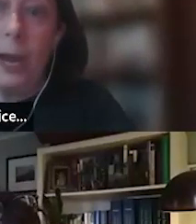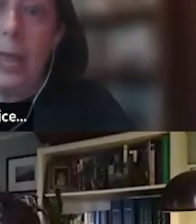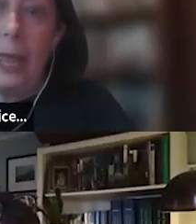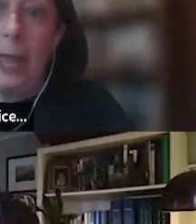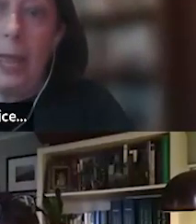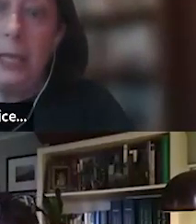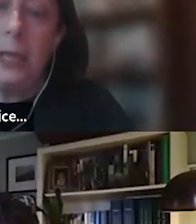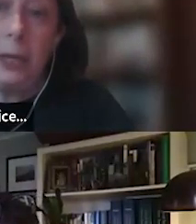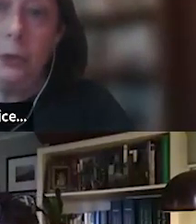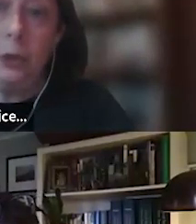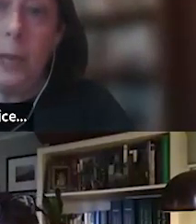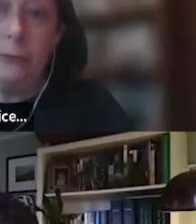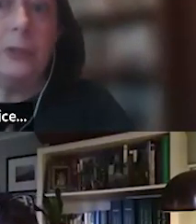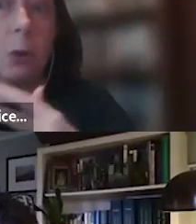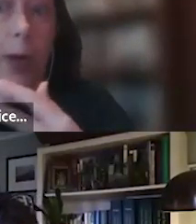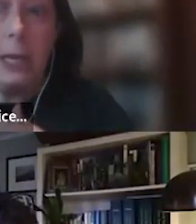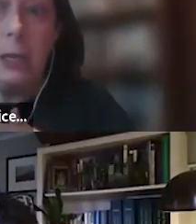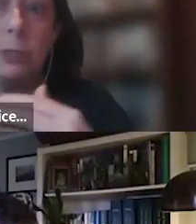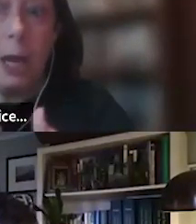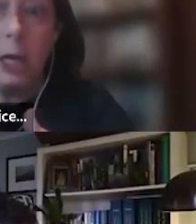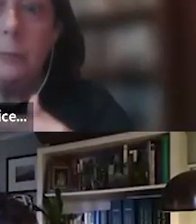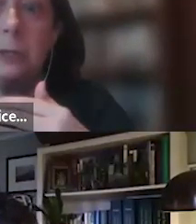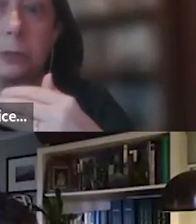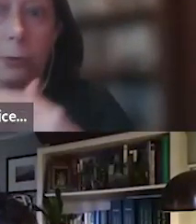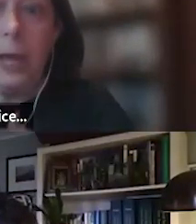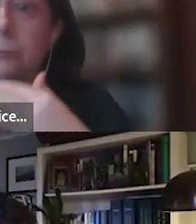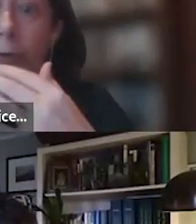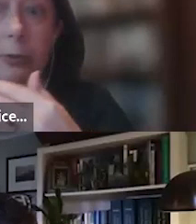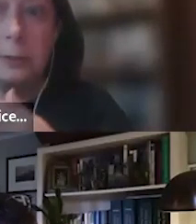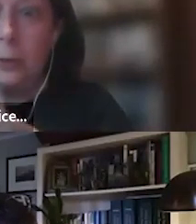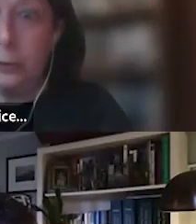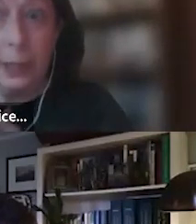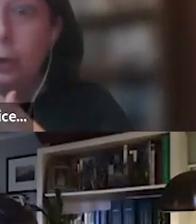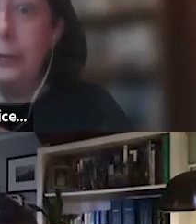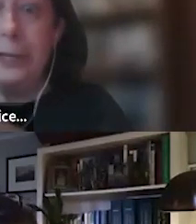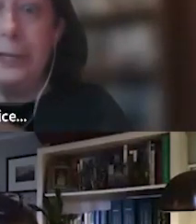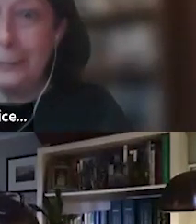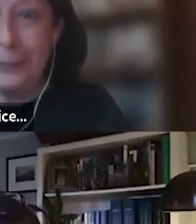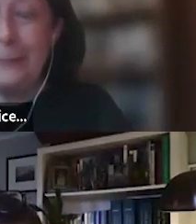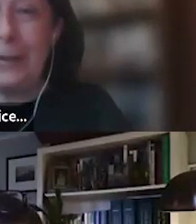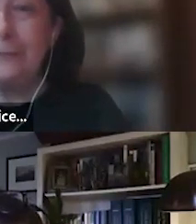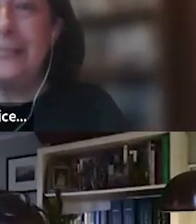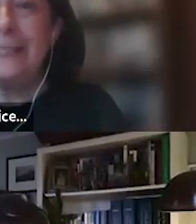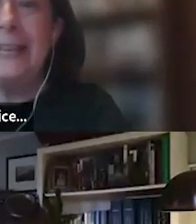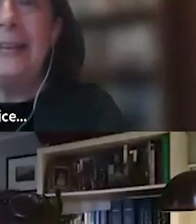for any Title II benefits, so any retirement survivors, auxiliary, disability benefits.